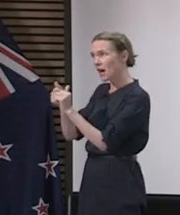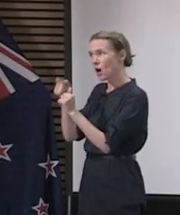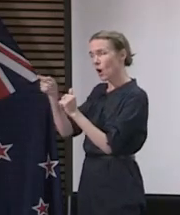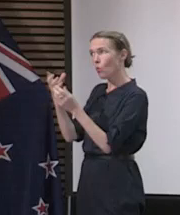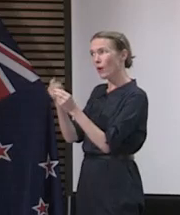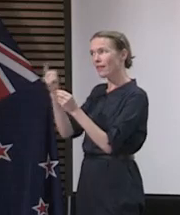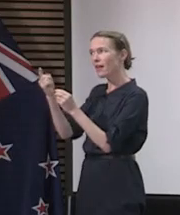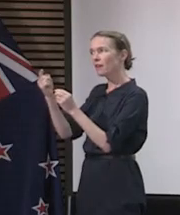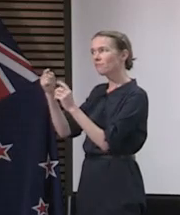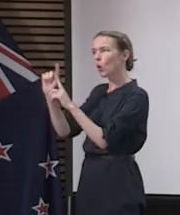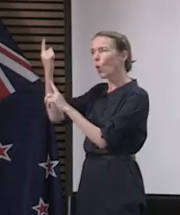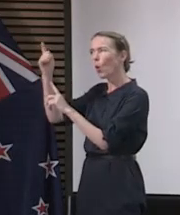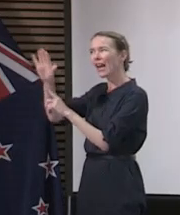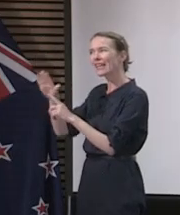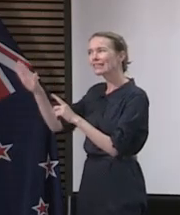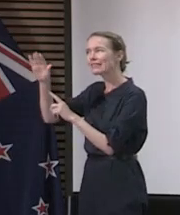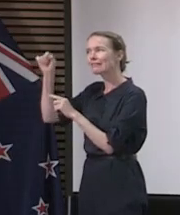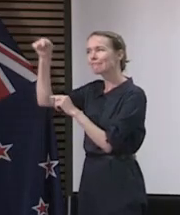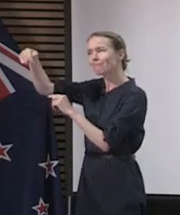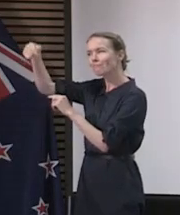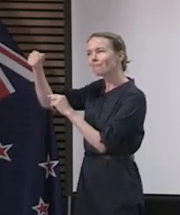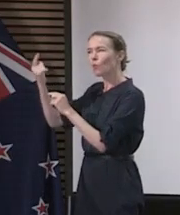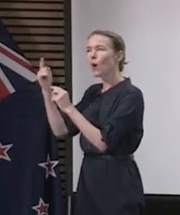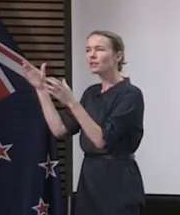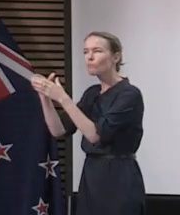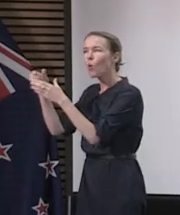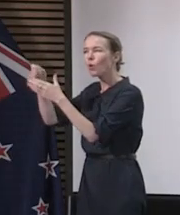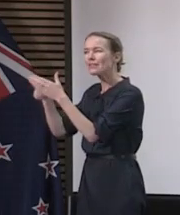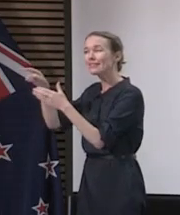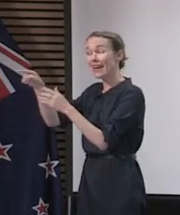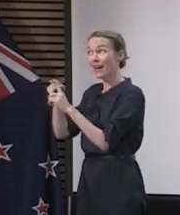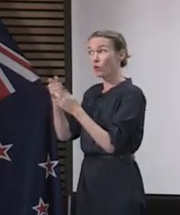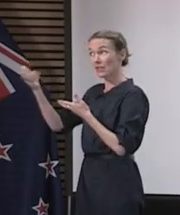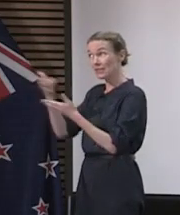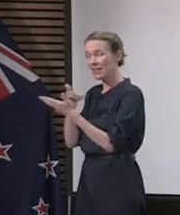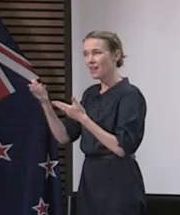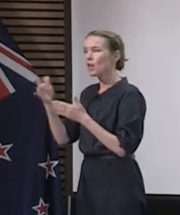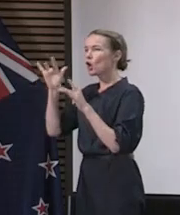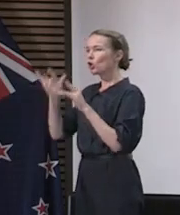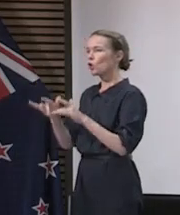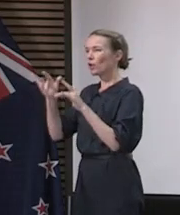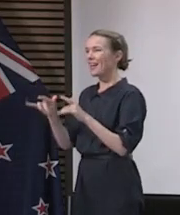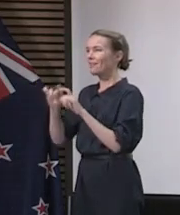before COVID-19 hit. None of that progress has been lost. But as you can imagine, there hasn't been the ability to